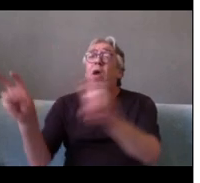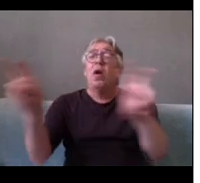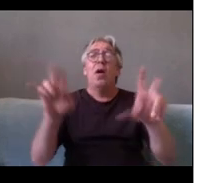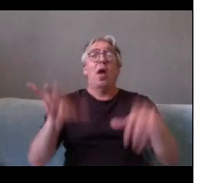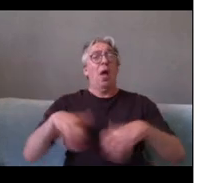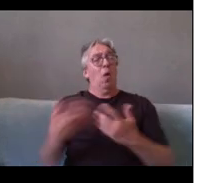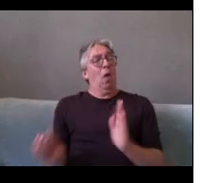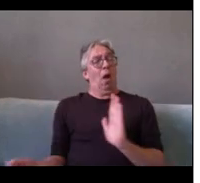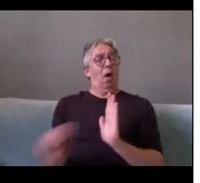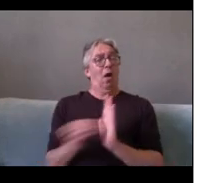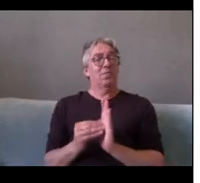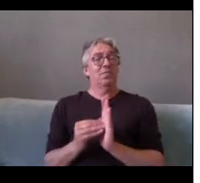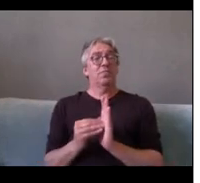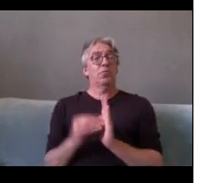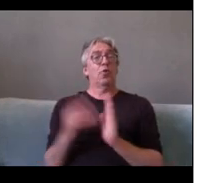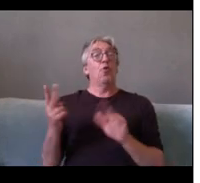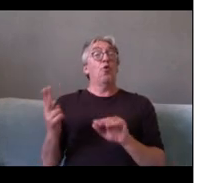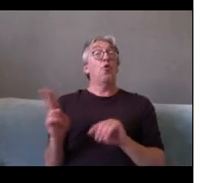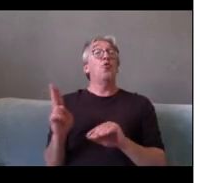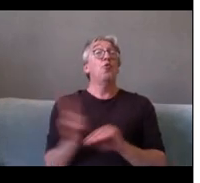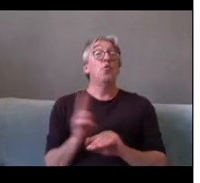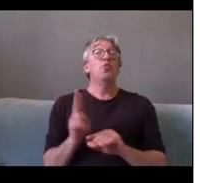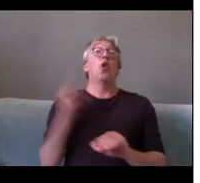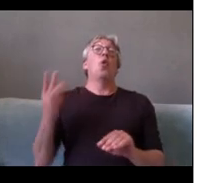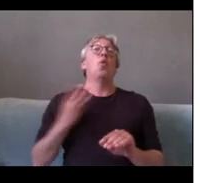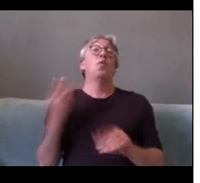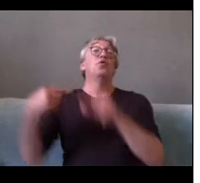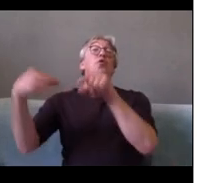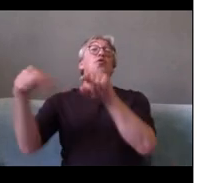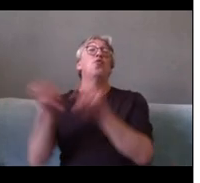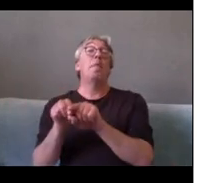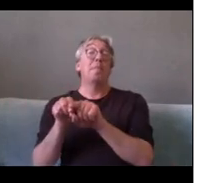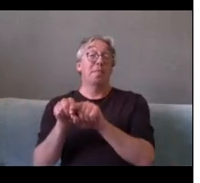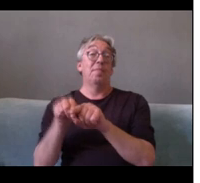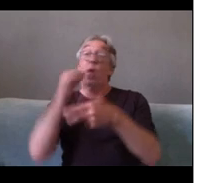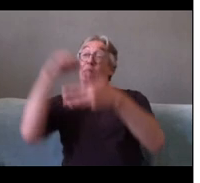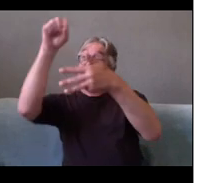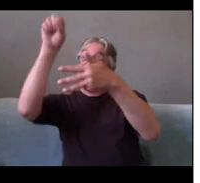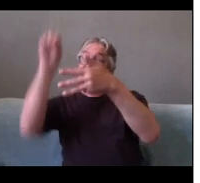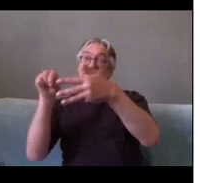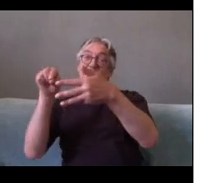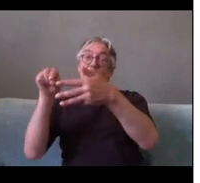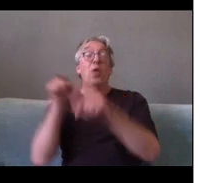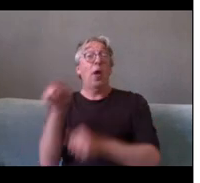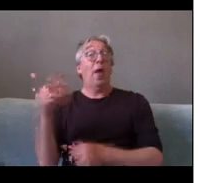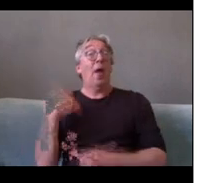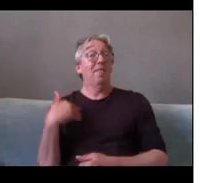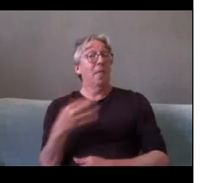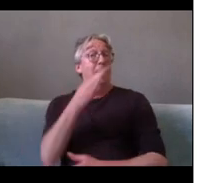advantages and disadvantages, also limitations that we're facing in implementing the Washington Group questions.